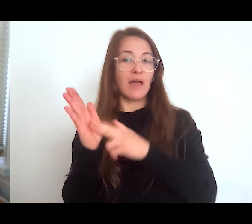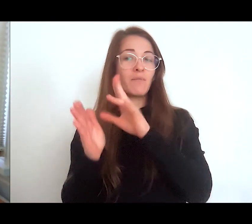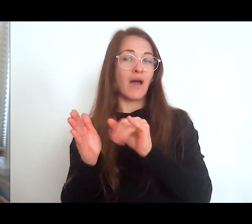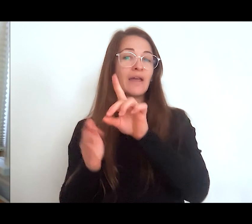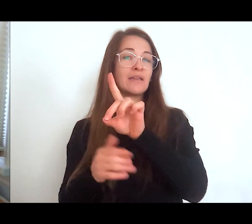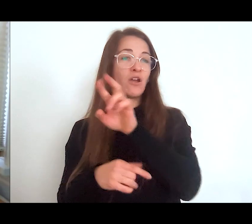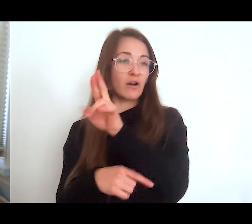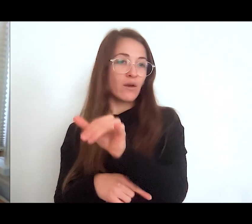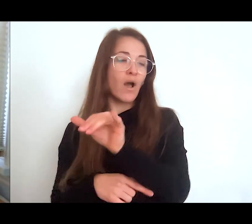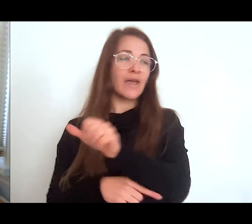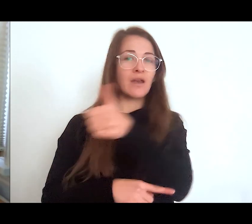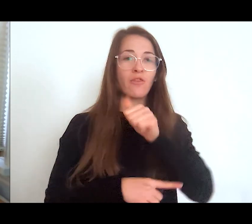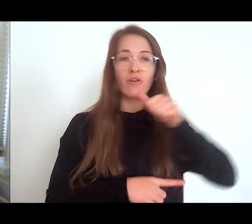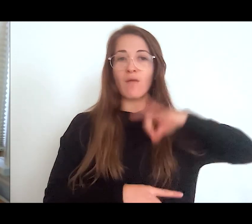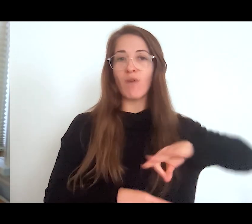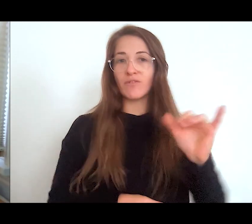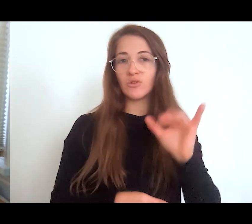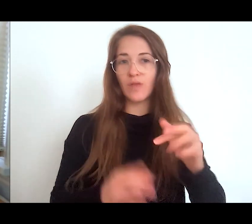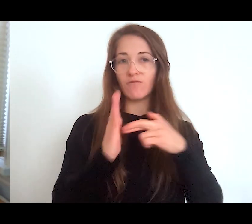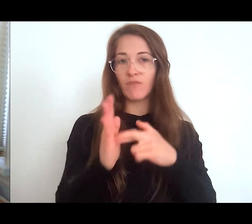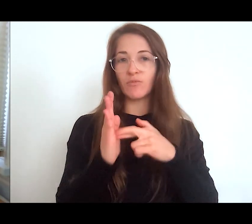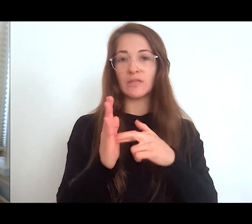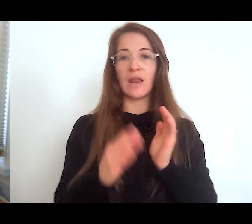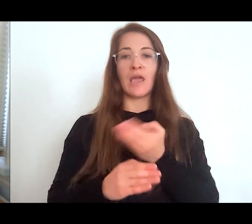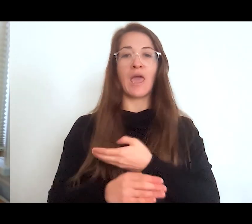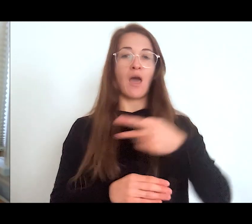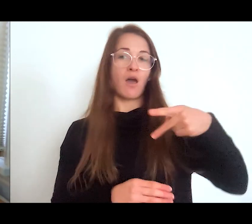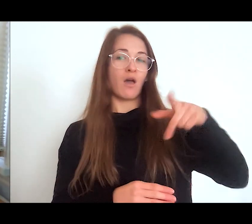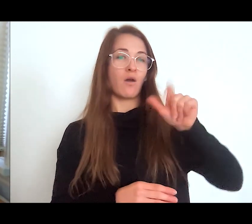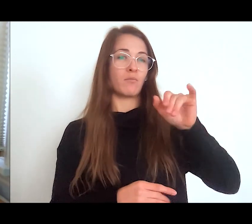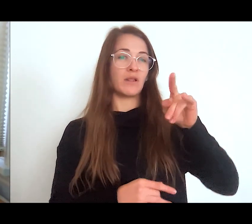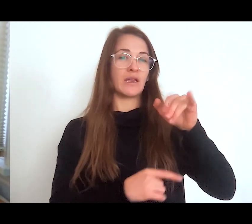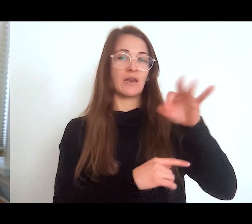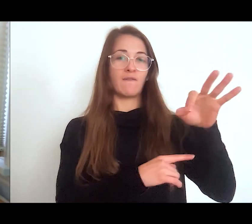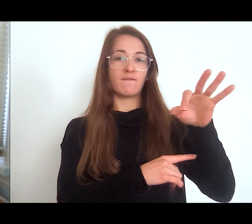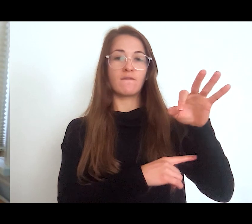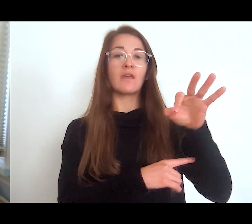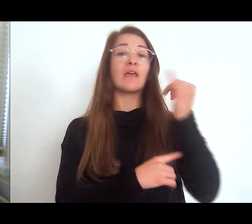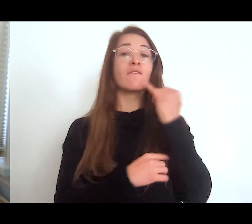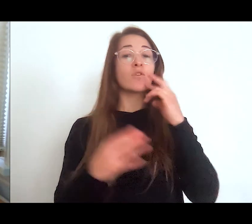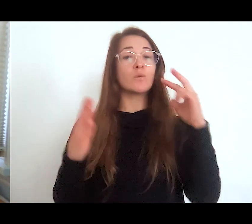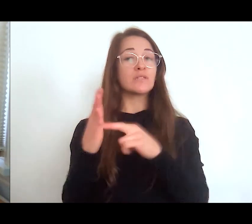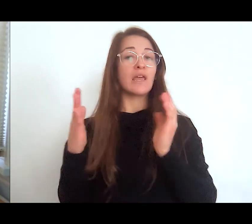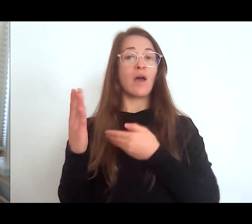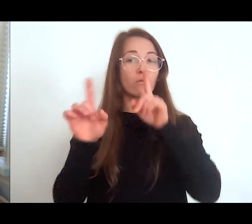THE SIGNATURE PAGE IS SIGNED BY DRNY AND OTHER NONPROFIT REPRESENTING THE PLAINTIFFS.